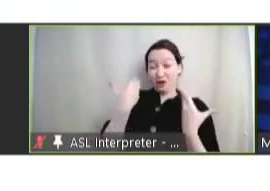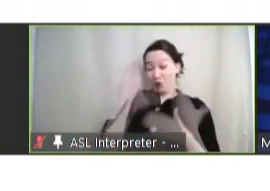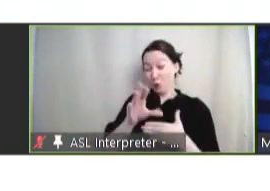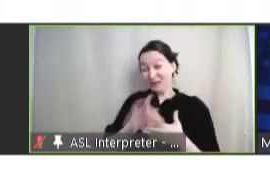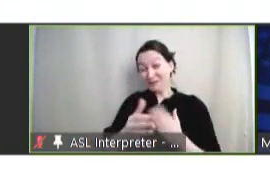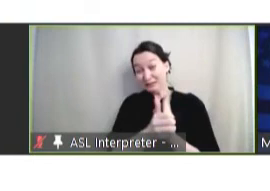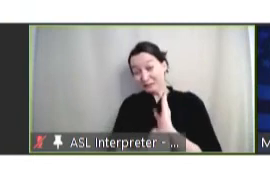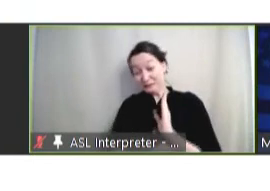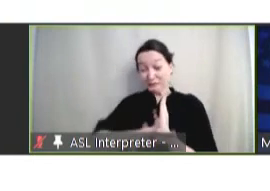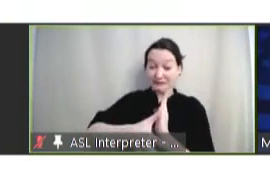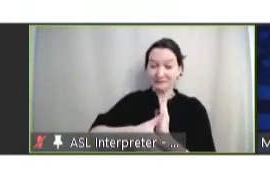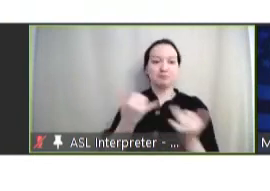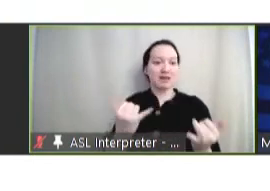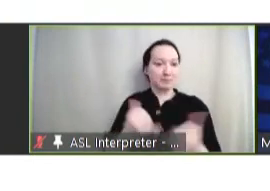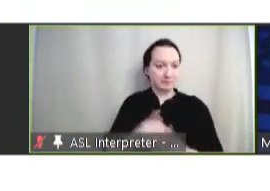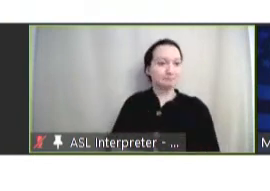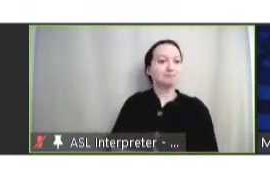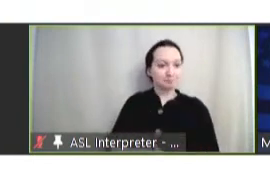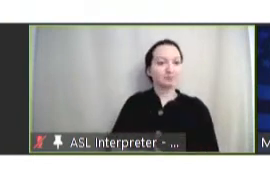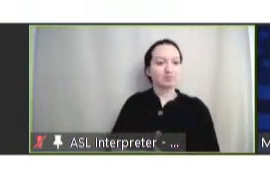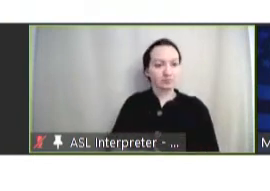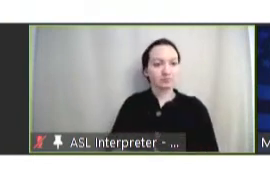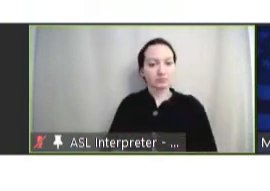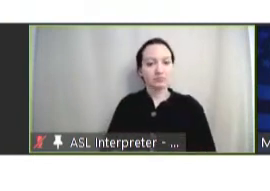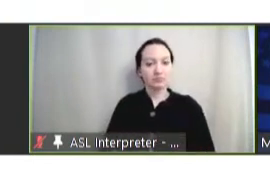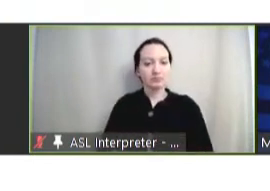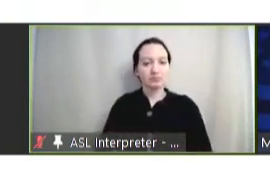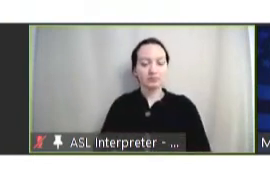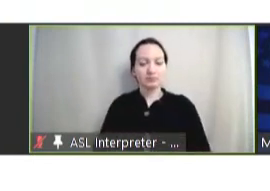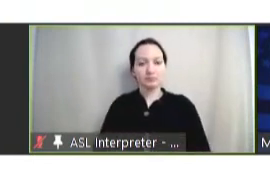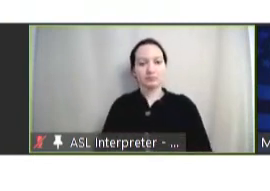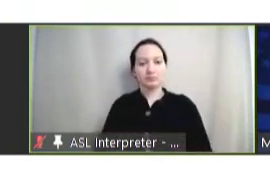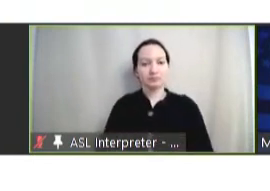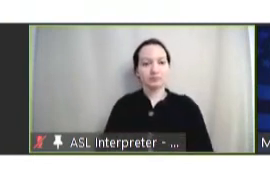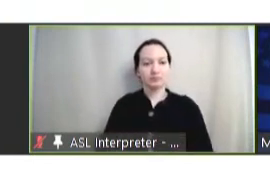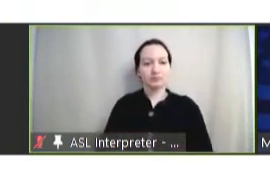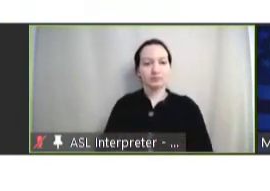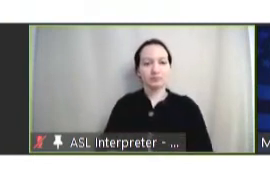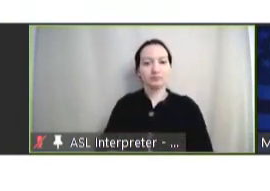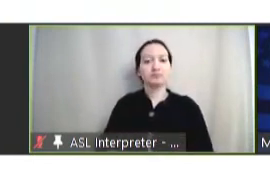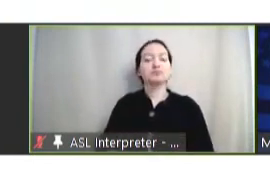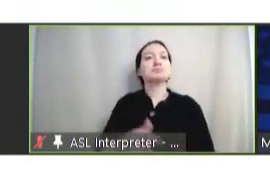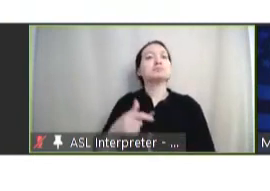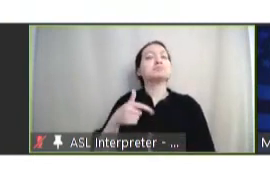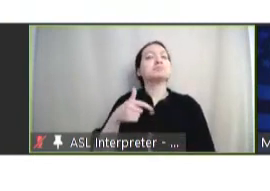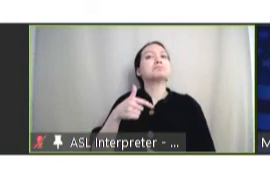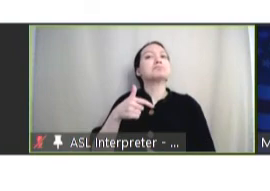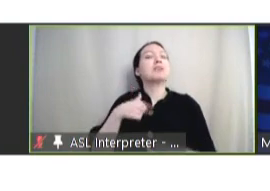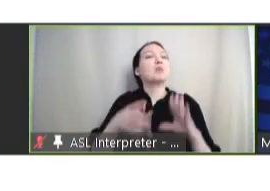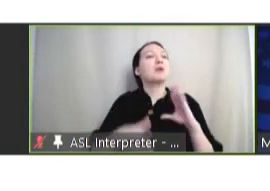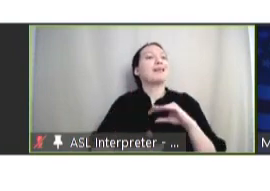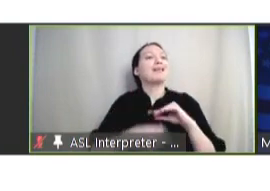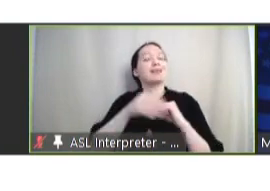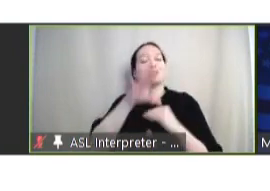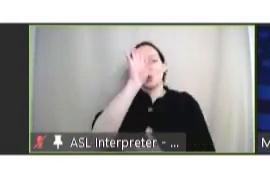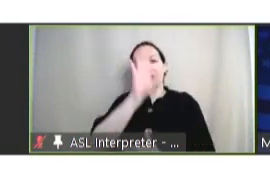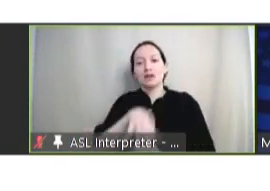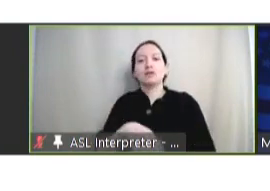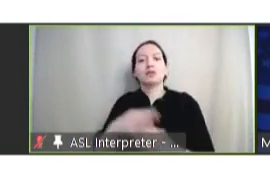Emily Gee: I would add that, you know, although we had -- there were more breakthrough infections